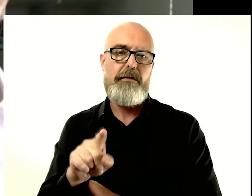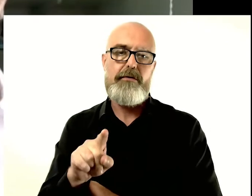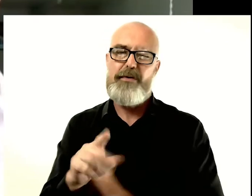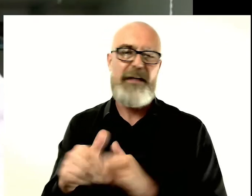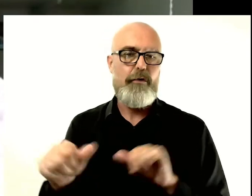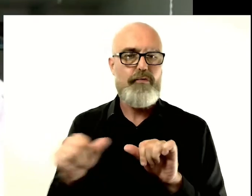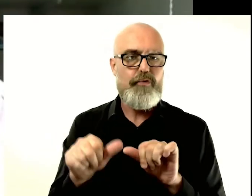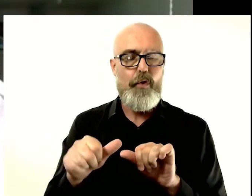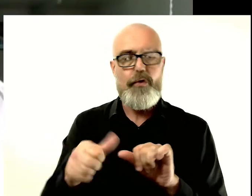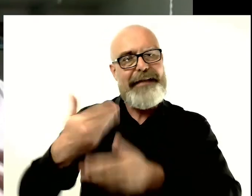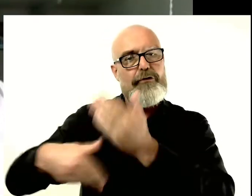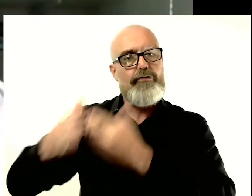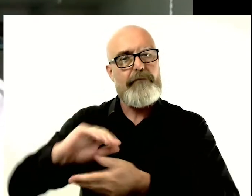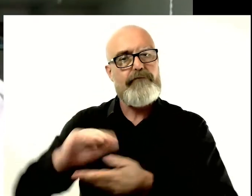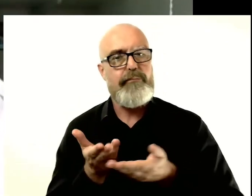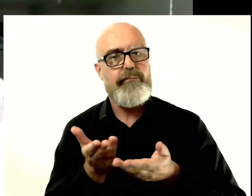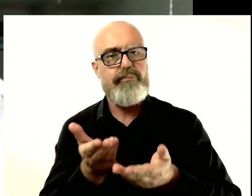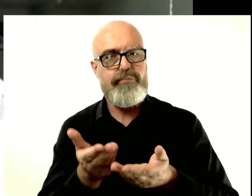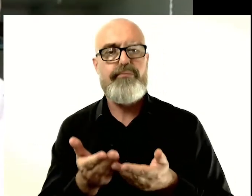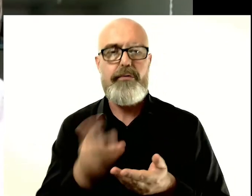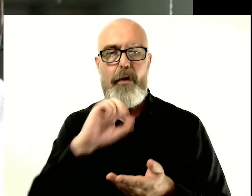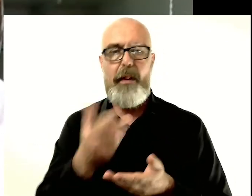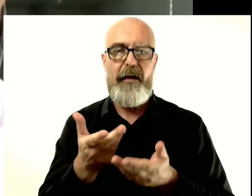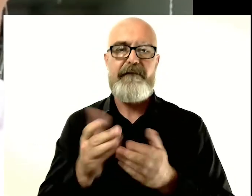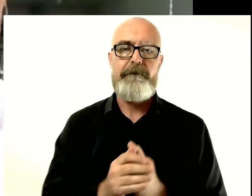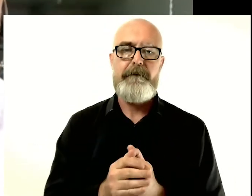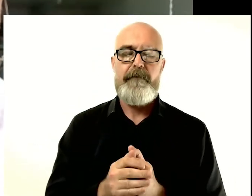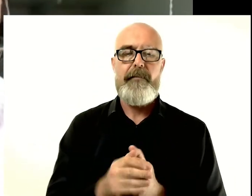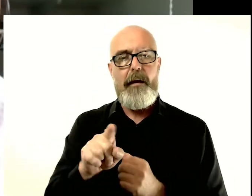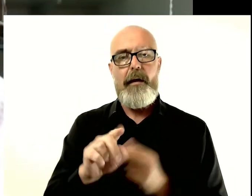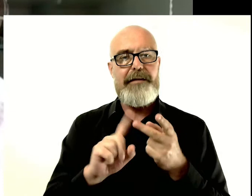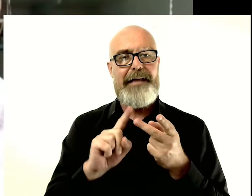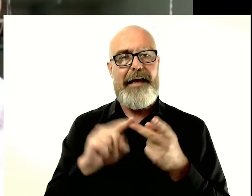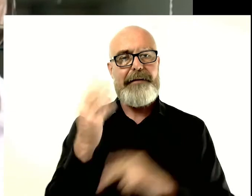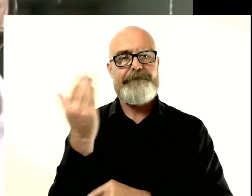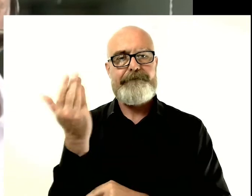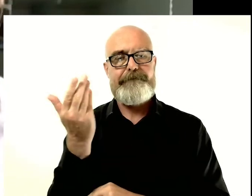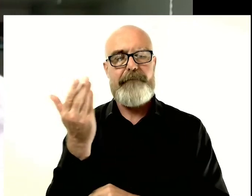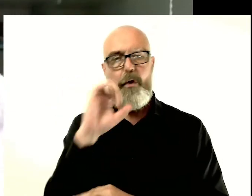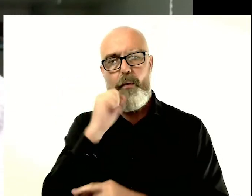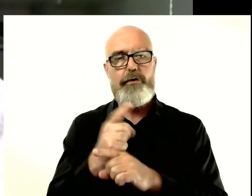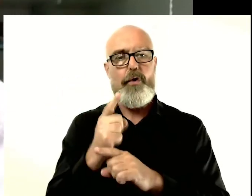children so this is it's a it's a short historical introduction